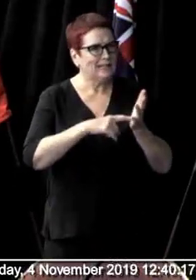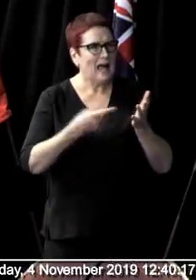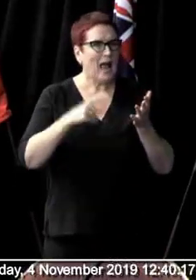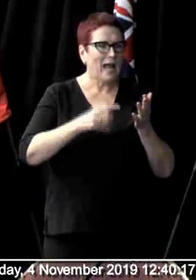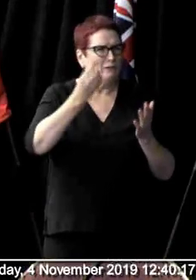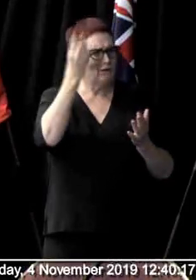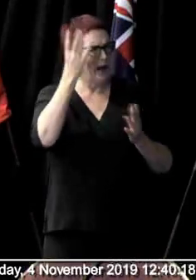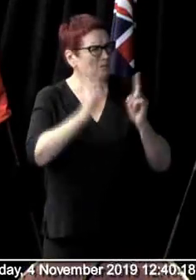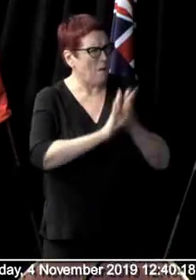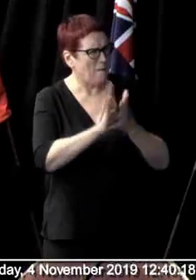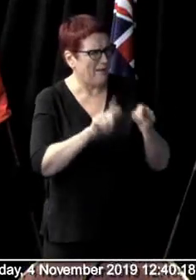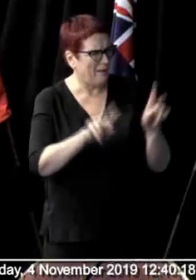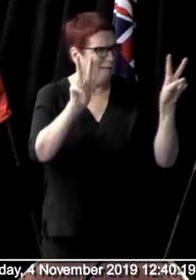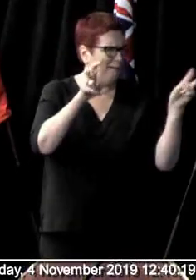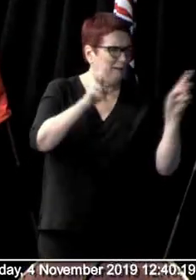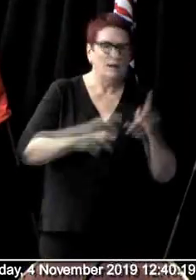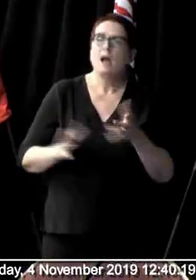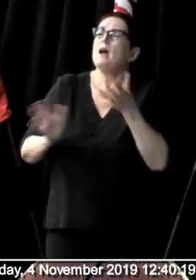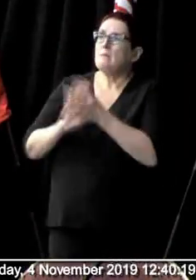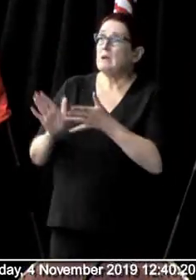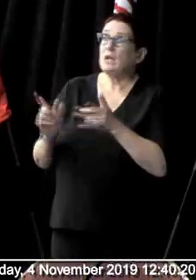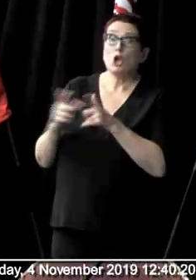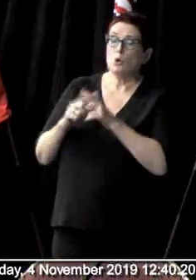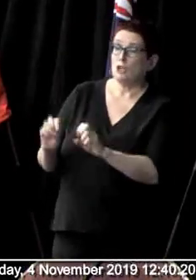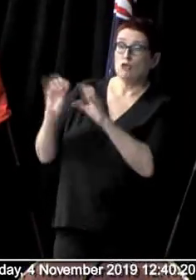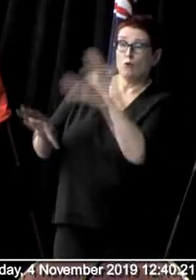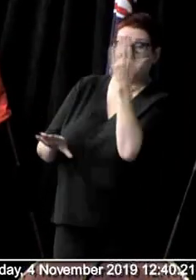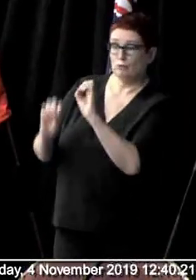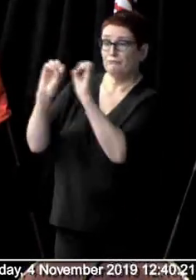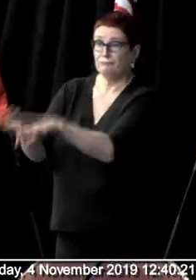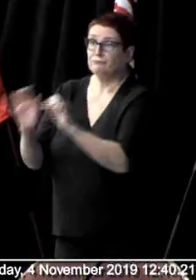That meant that I could drop my daughter at school at half-past eight,